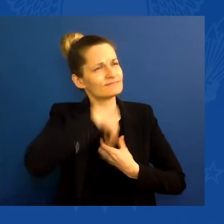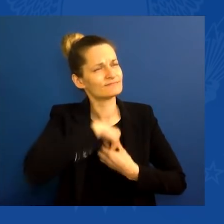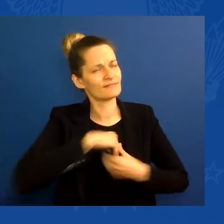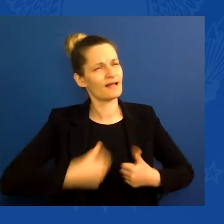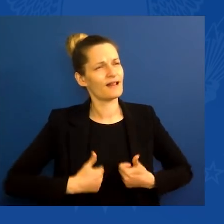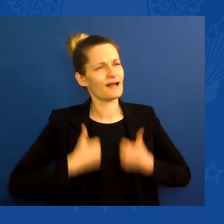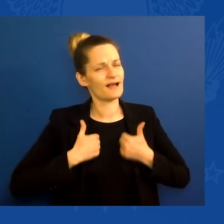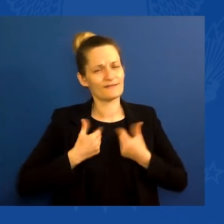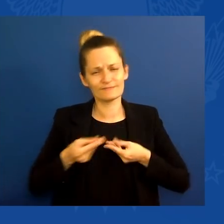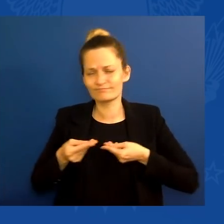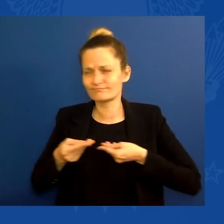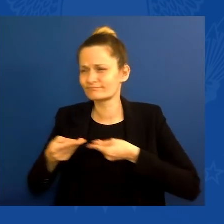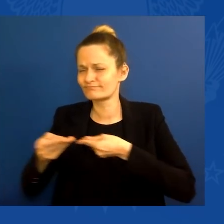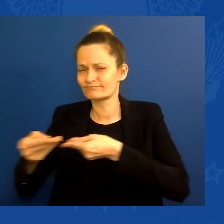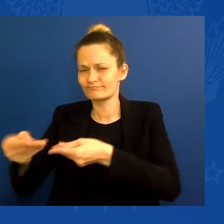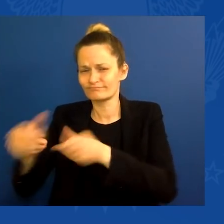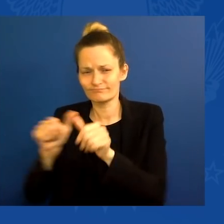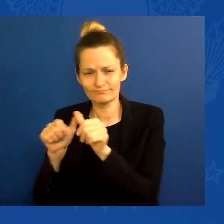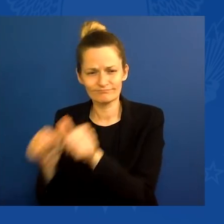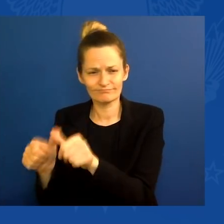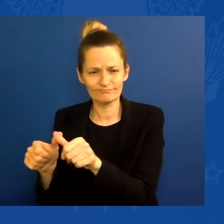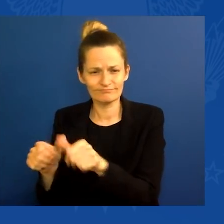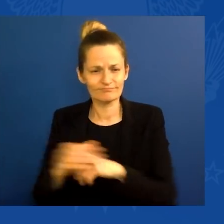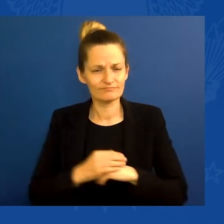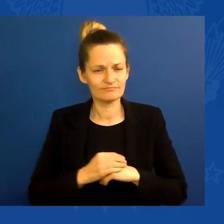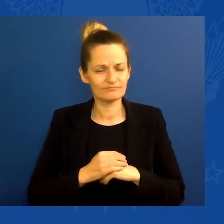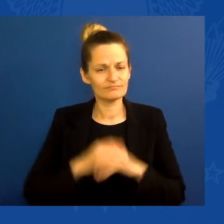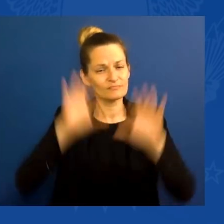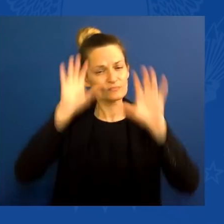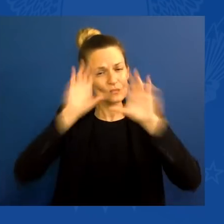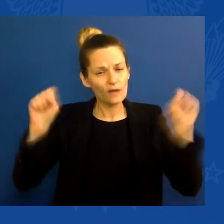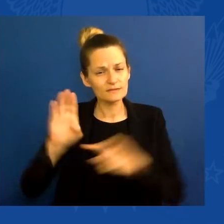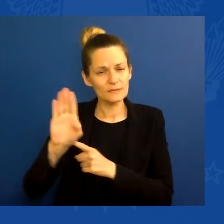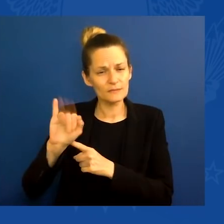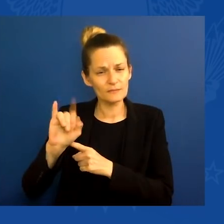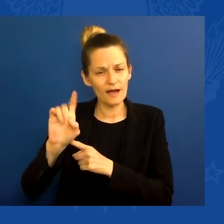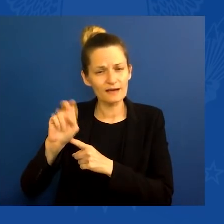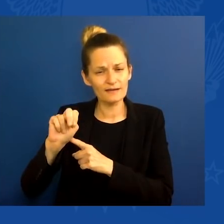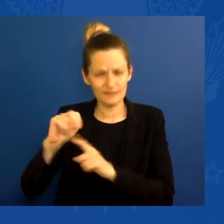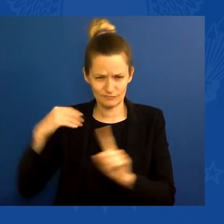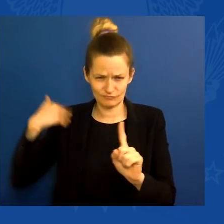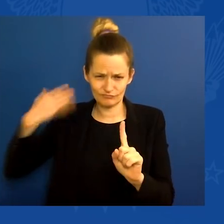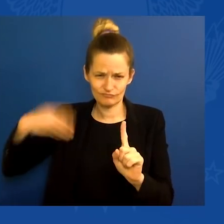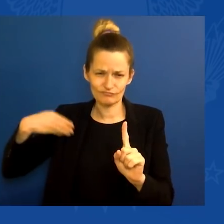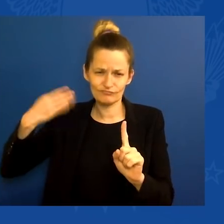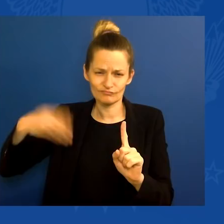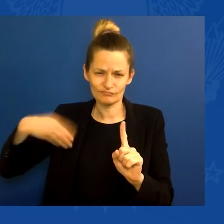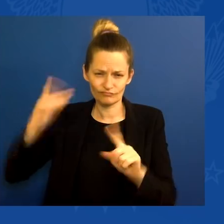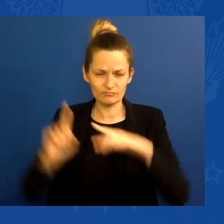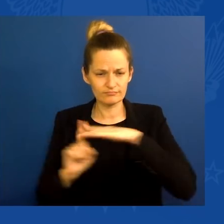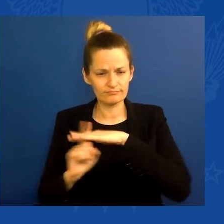on many occasions during his time in the United States Senate as vice president and last present last year as president.